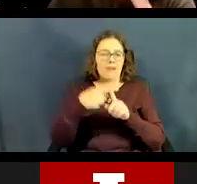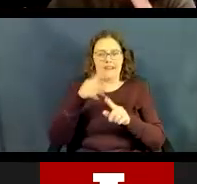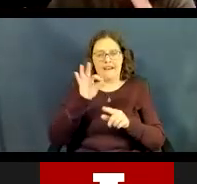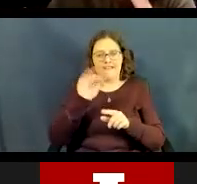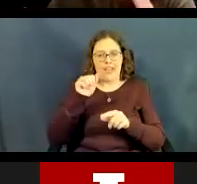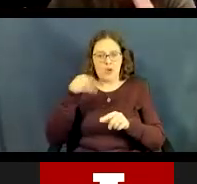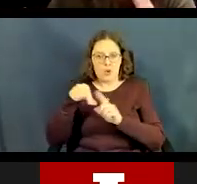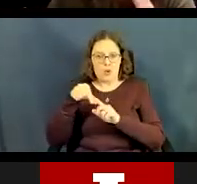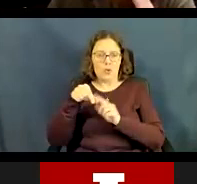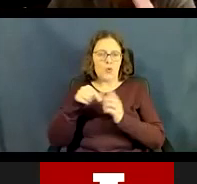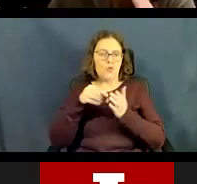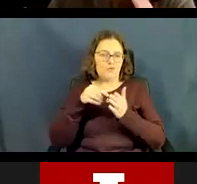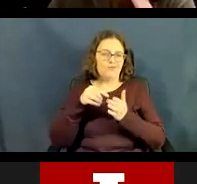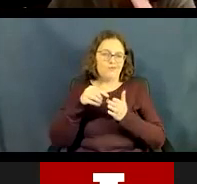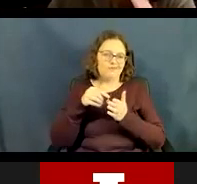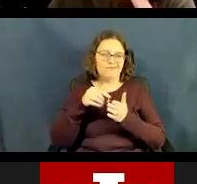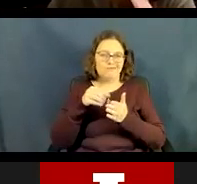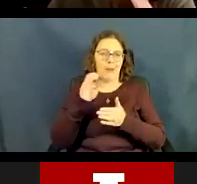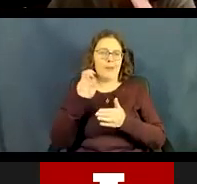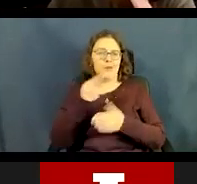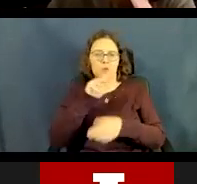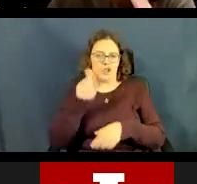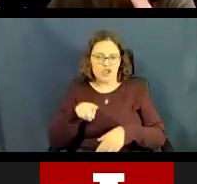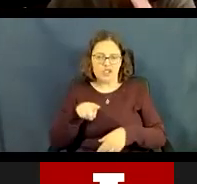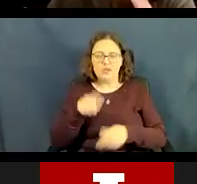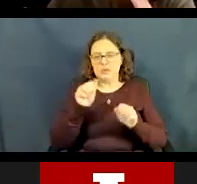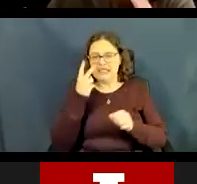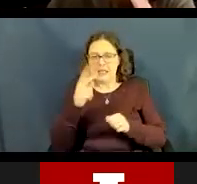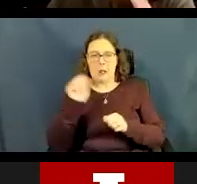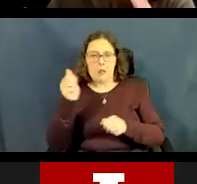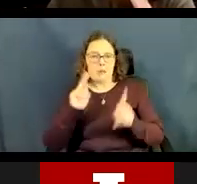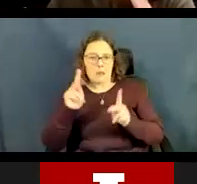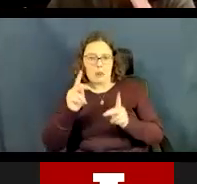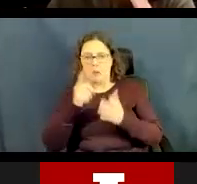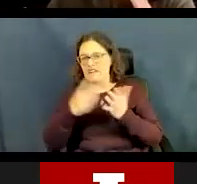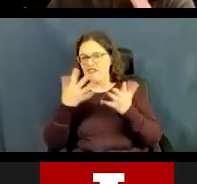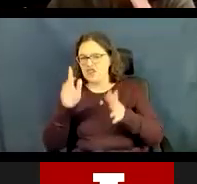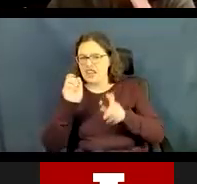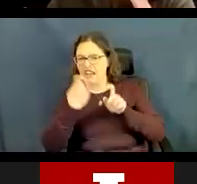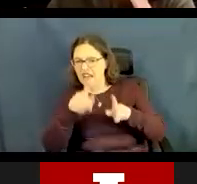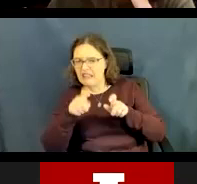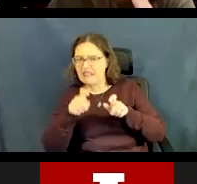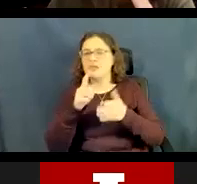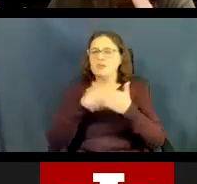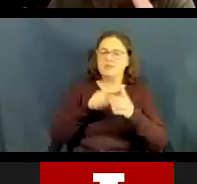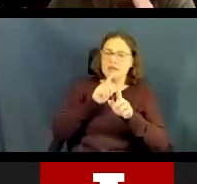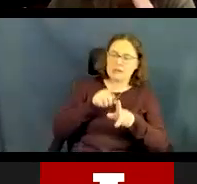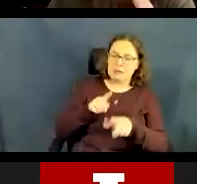So you can see those answers we are sharing.